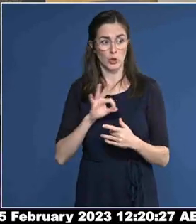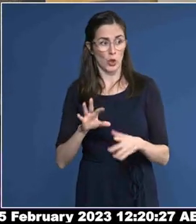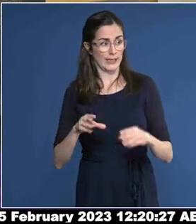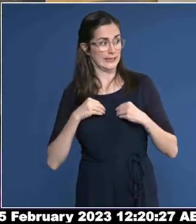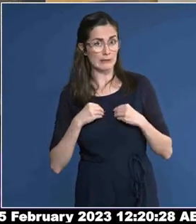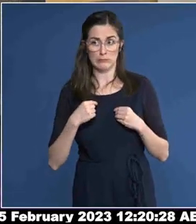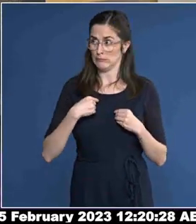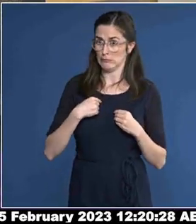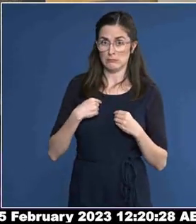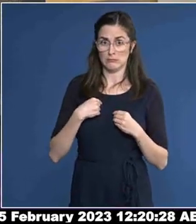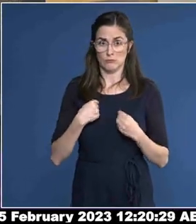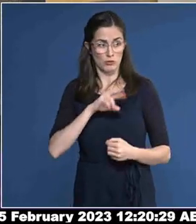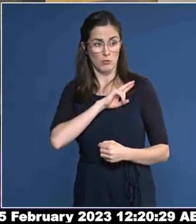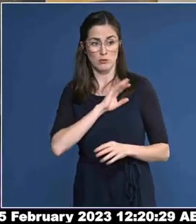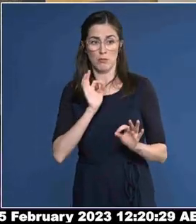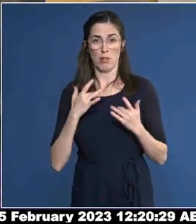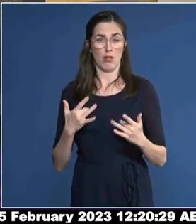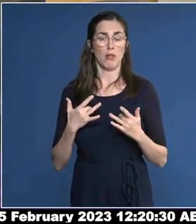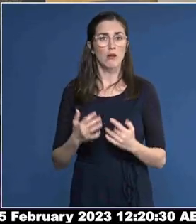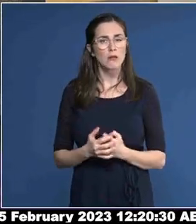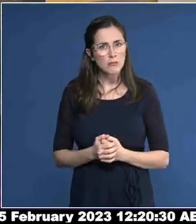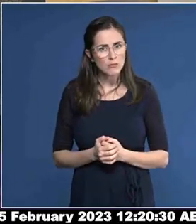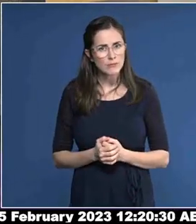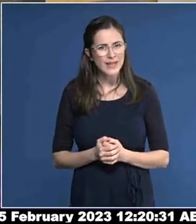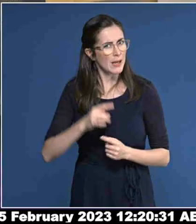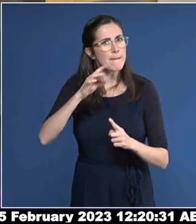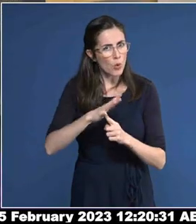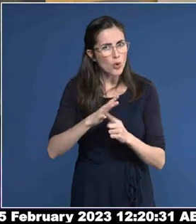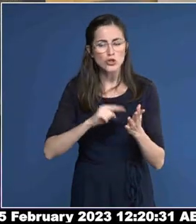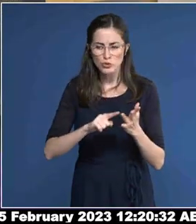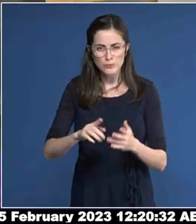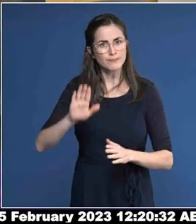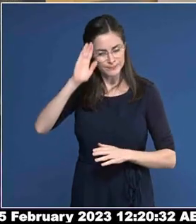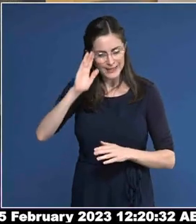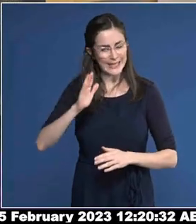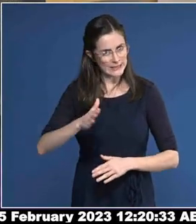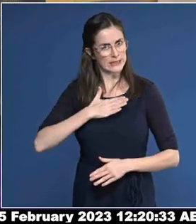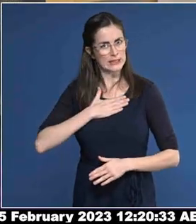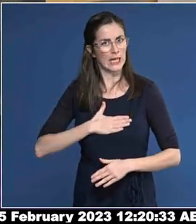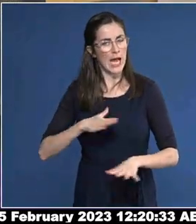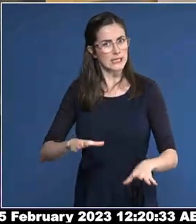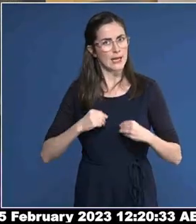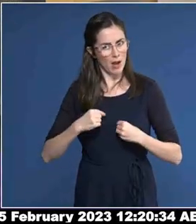important. And it - has there been any action taken within Afford to accept